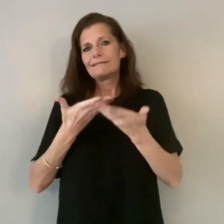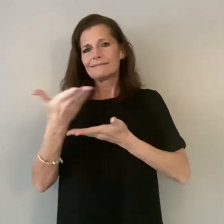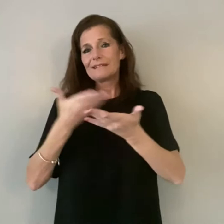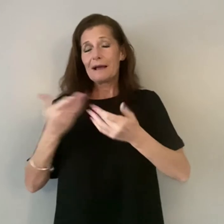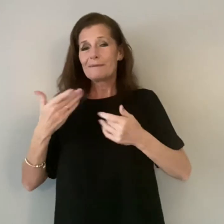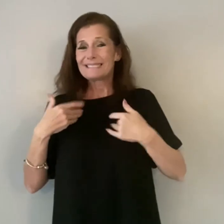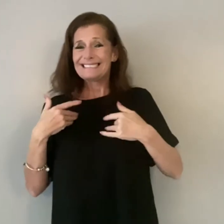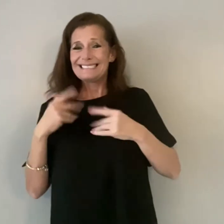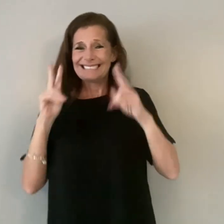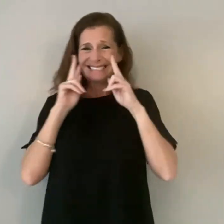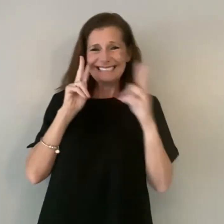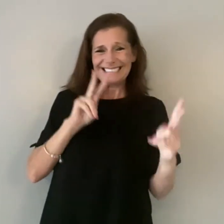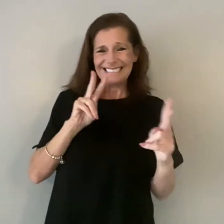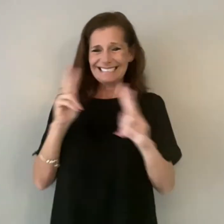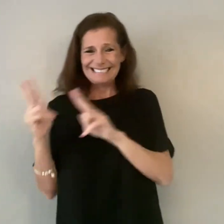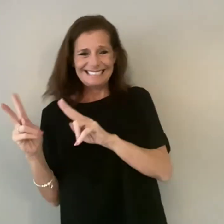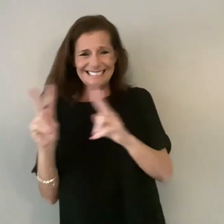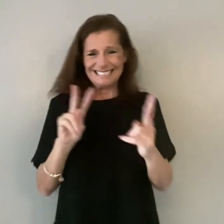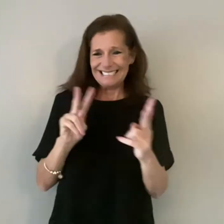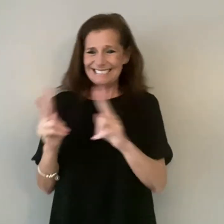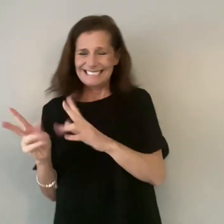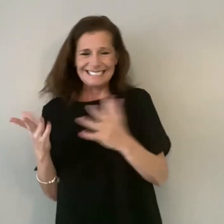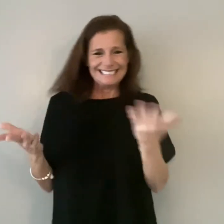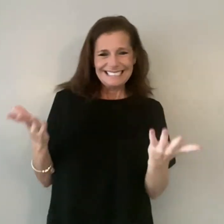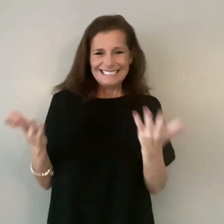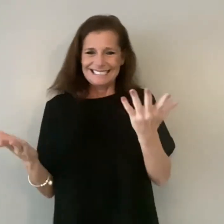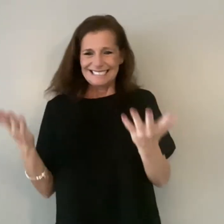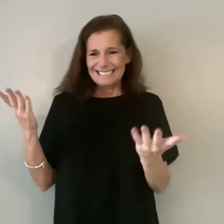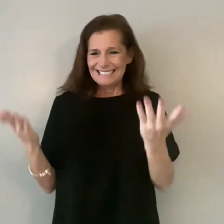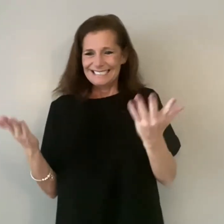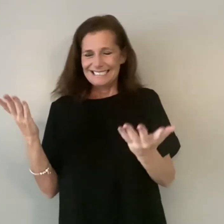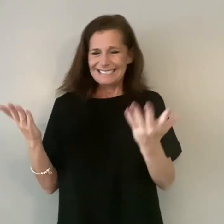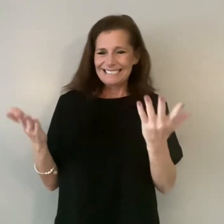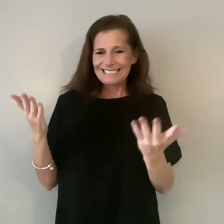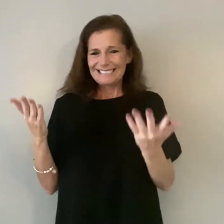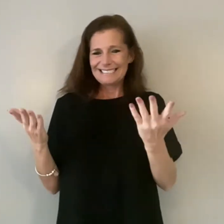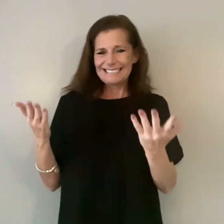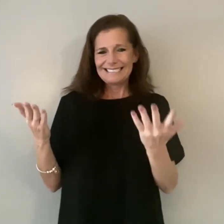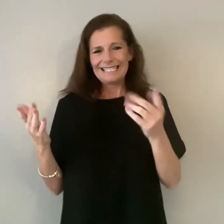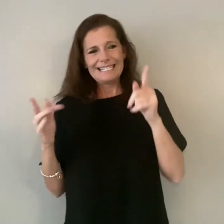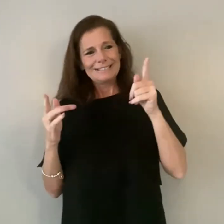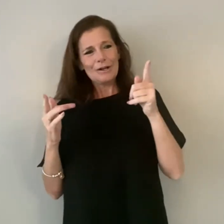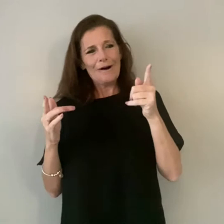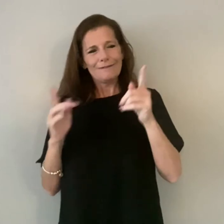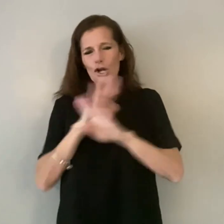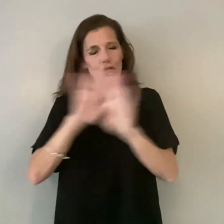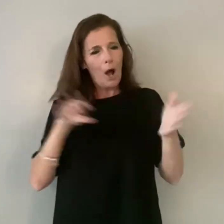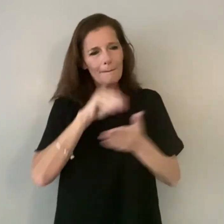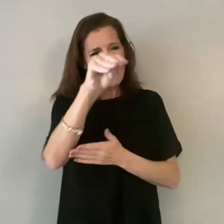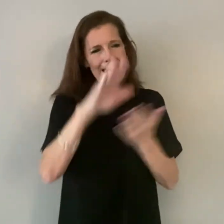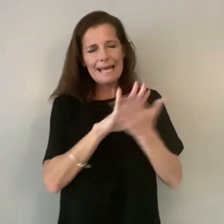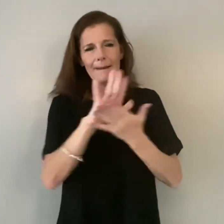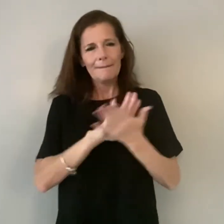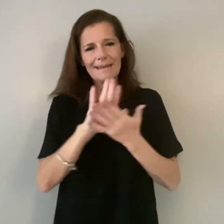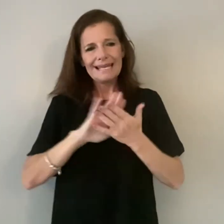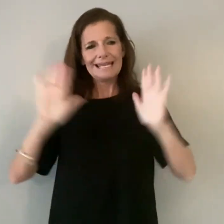And I see both sides of the coin here. I suppose you want the argument against remuneration is all about this passionate decision-making